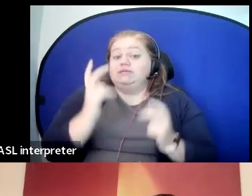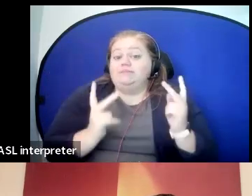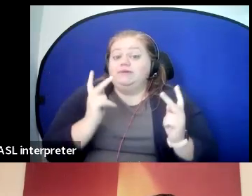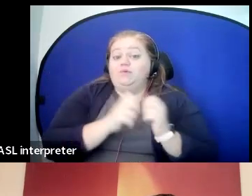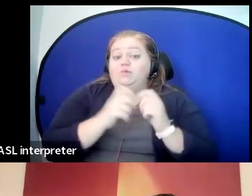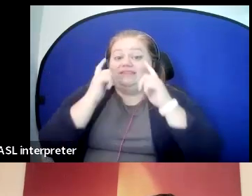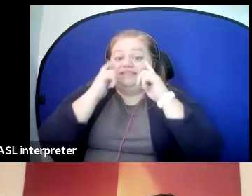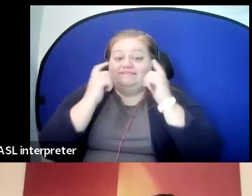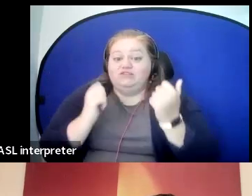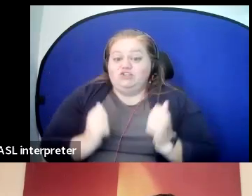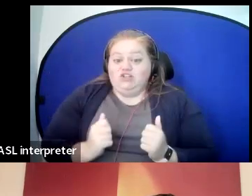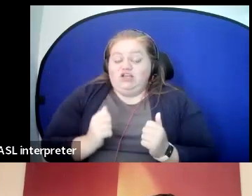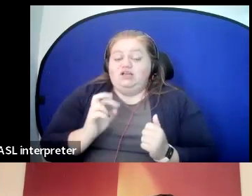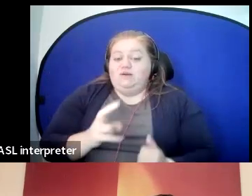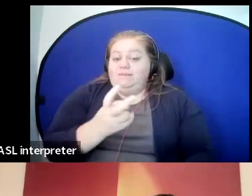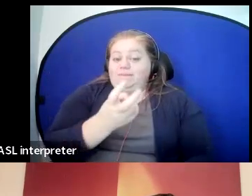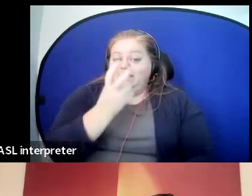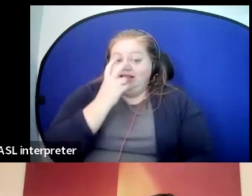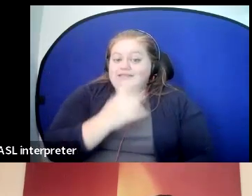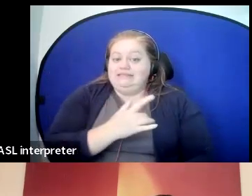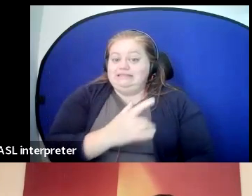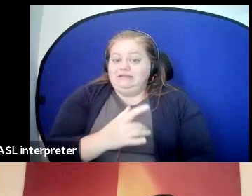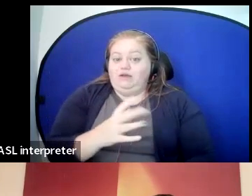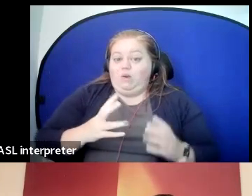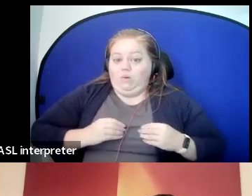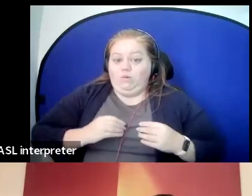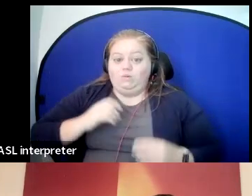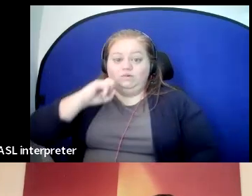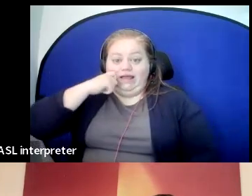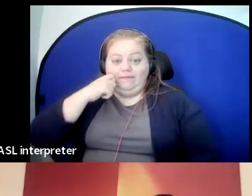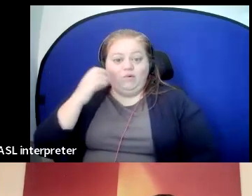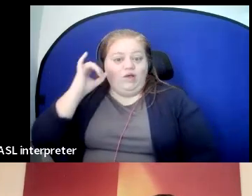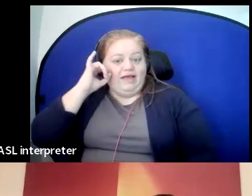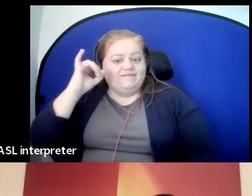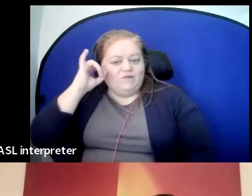loss typically own iPhones. That's changing a little bit.